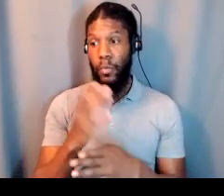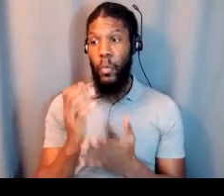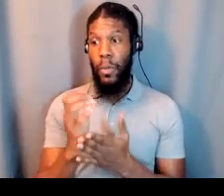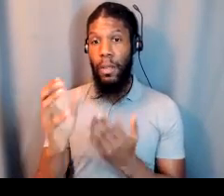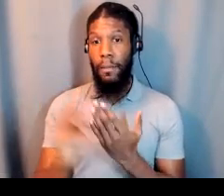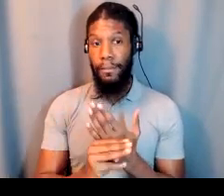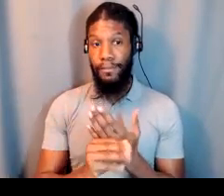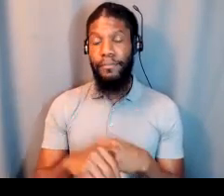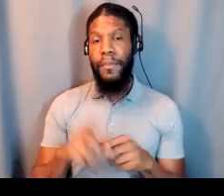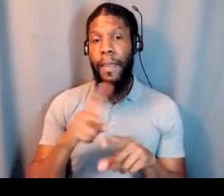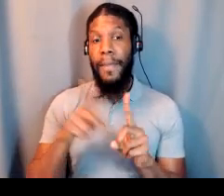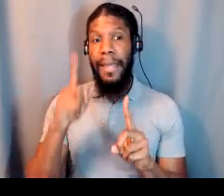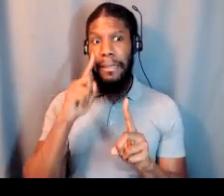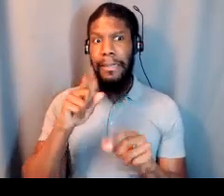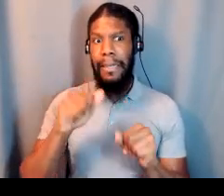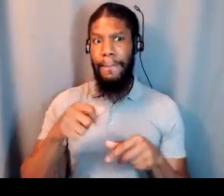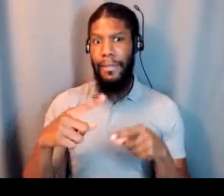for the writing center to do that kind of work by itself